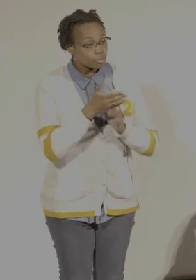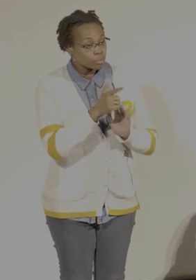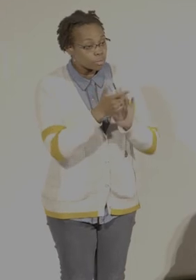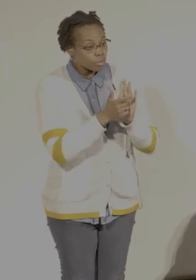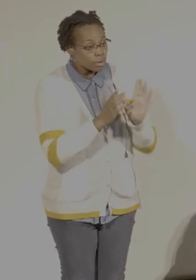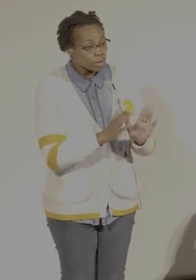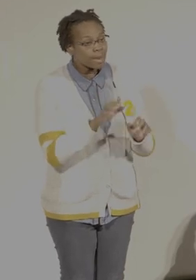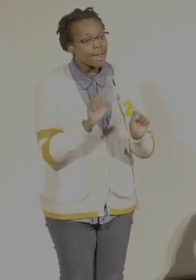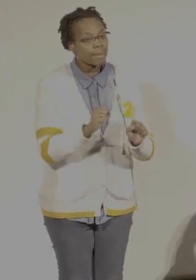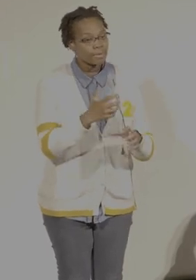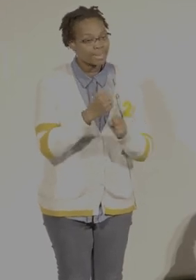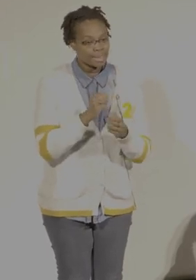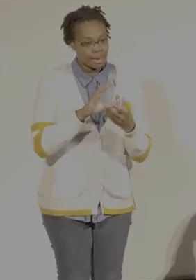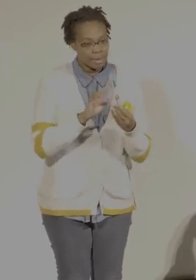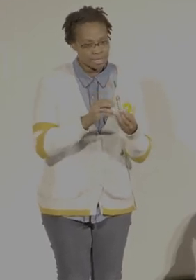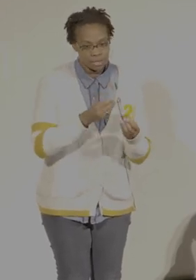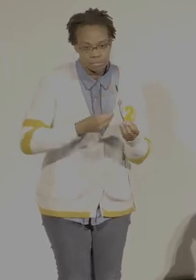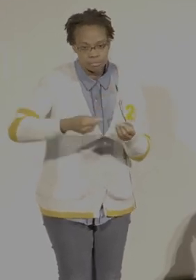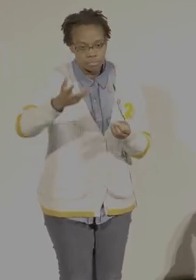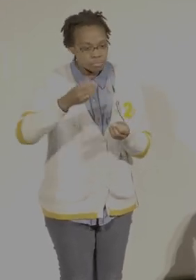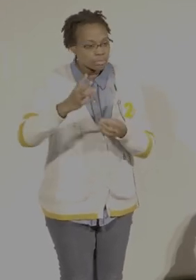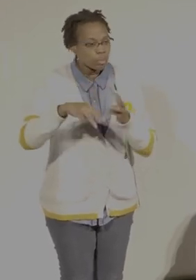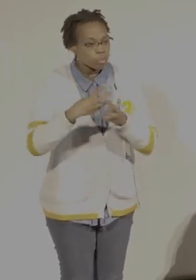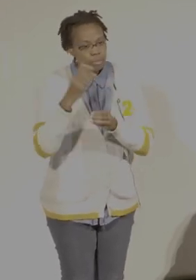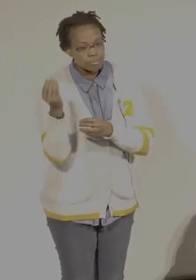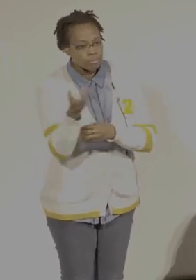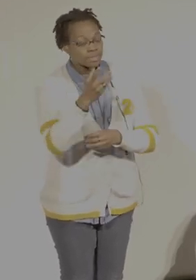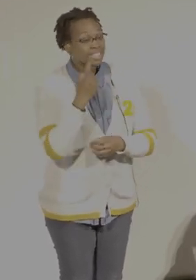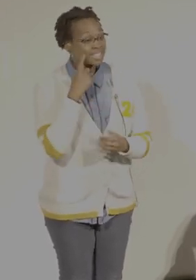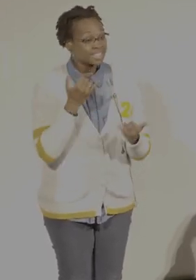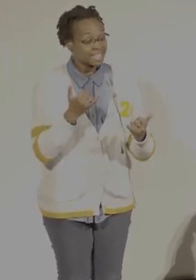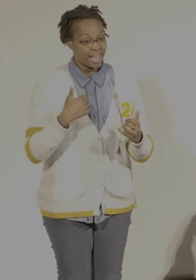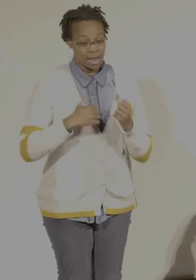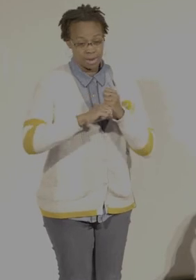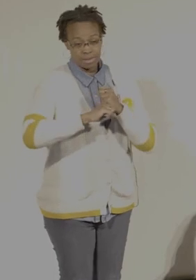able to get messages out into the world. In fact, just today, he had a lengthy